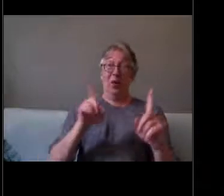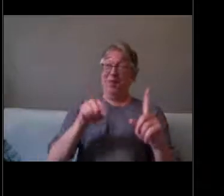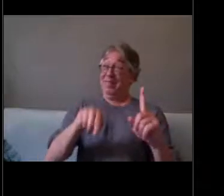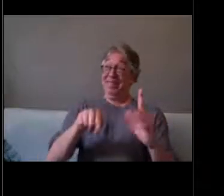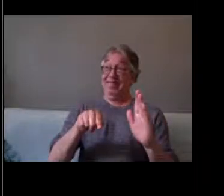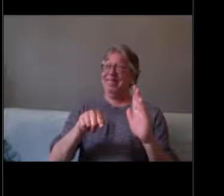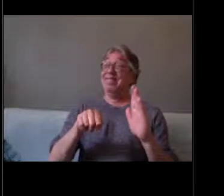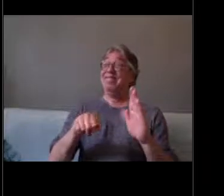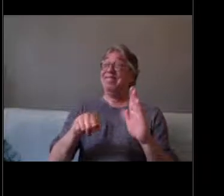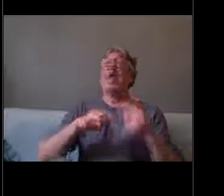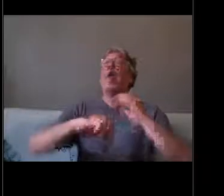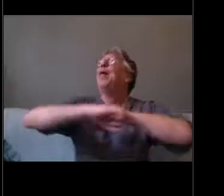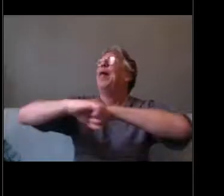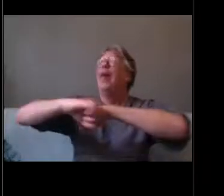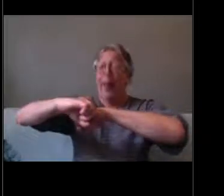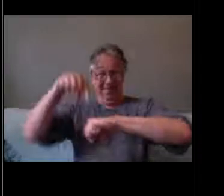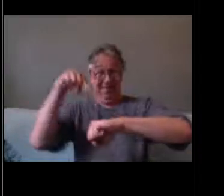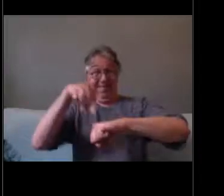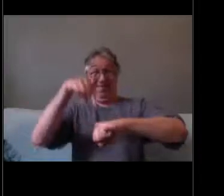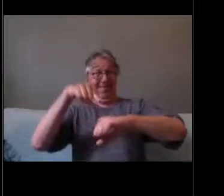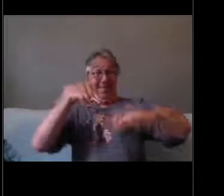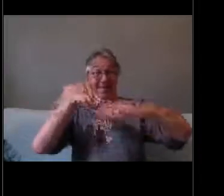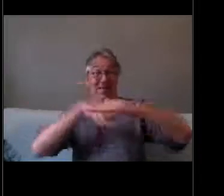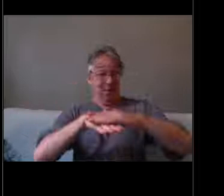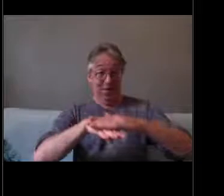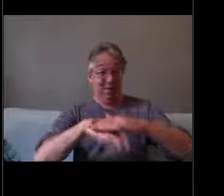and they don't encourage people with disabilities to apply.